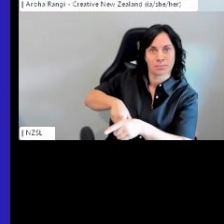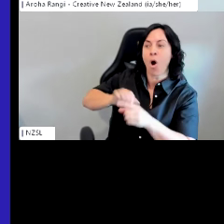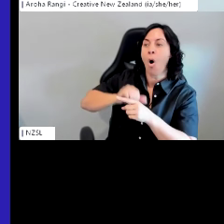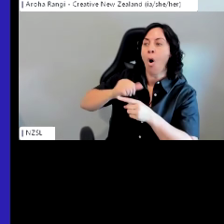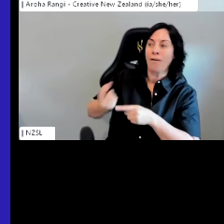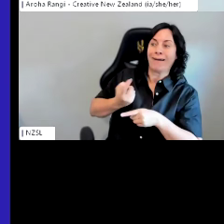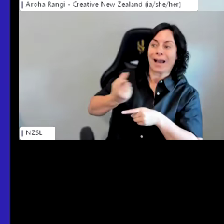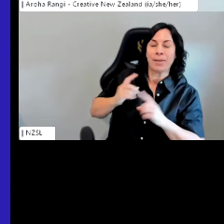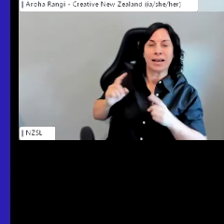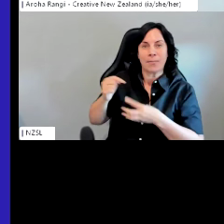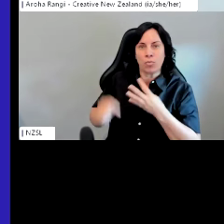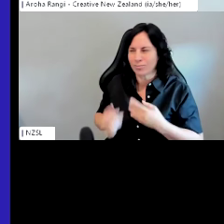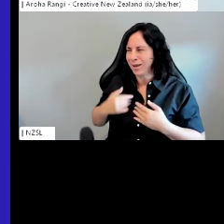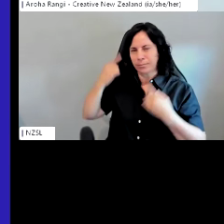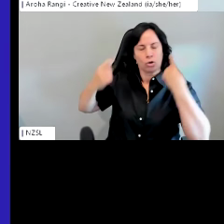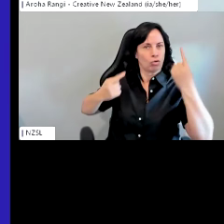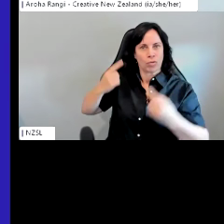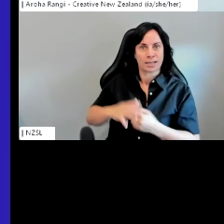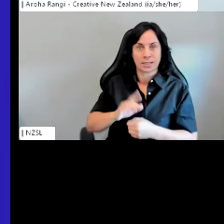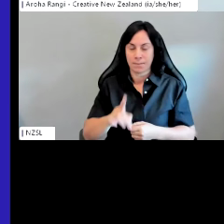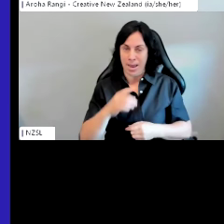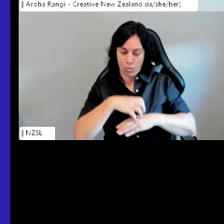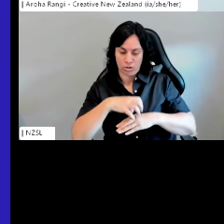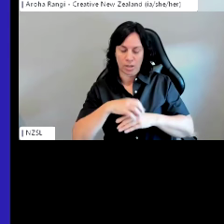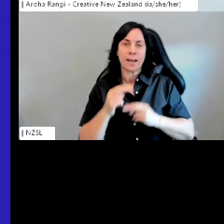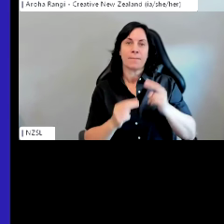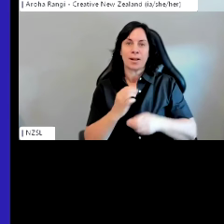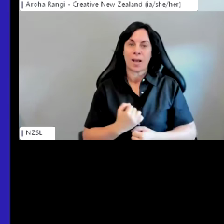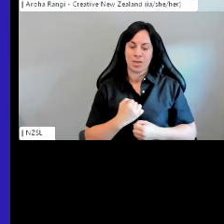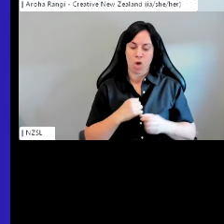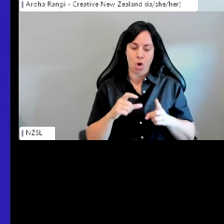so organizations that are building their own channels, building their own databases and are